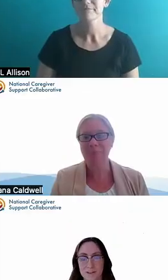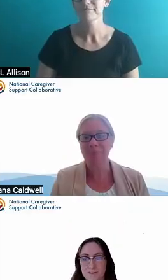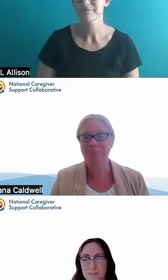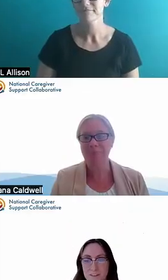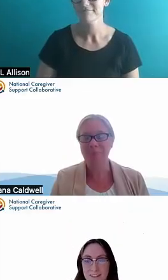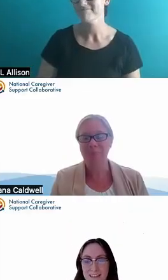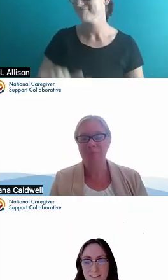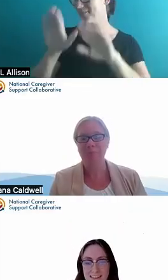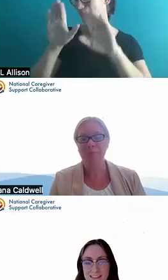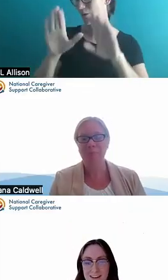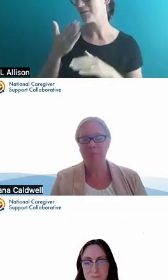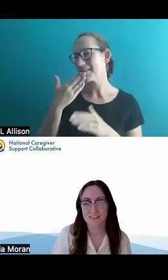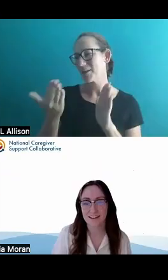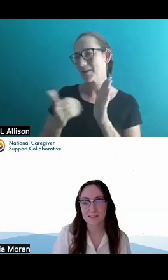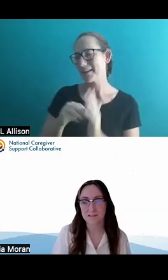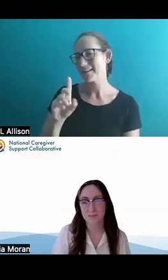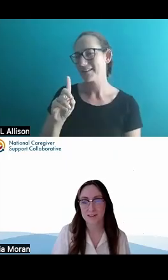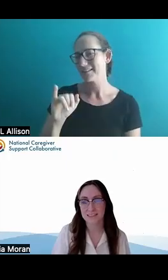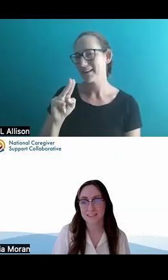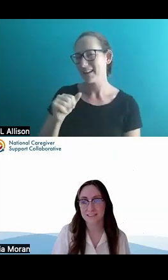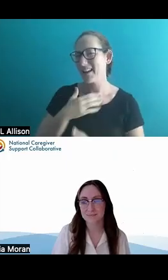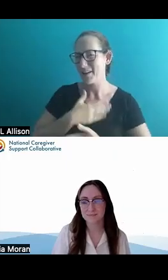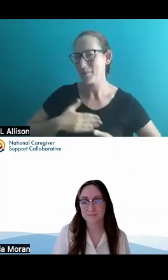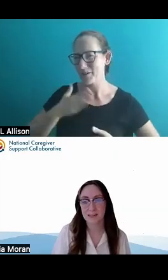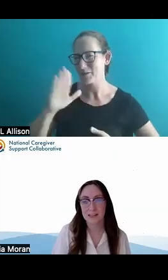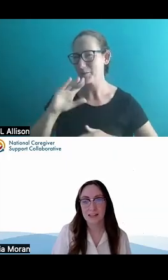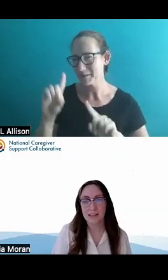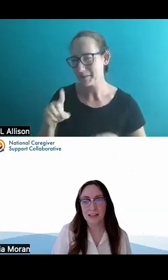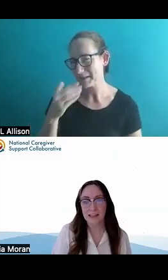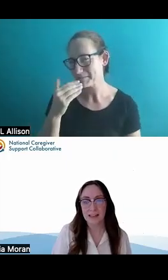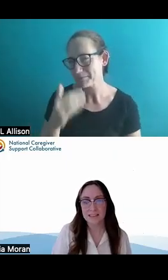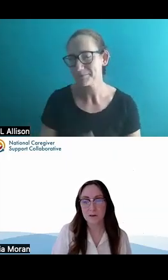Wonderful, thank you again Diana, appreciate those responses. So,